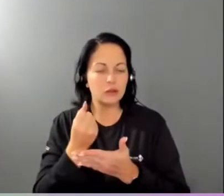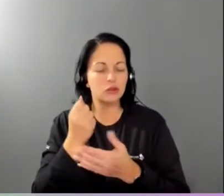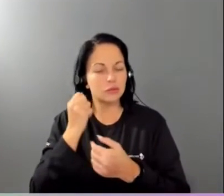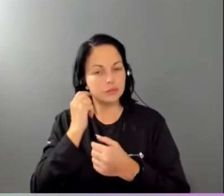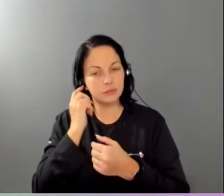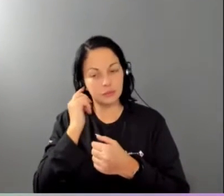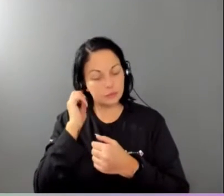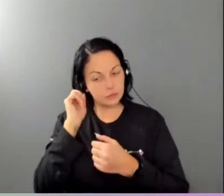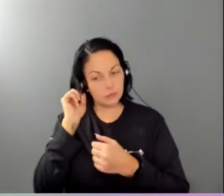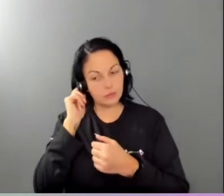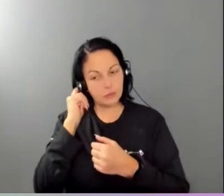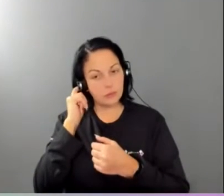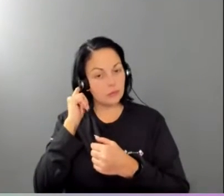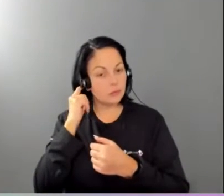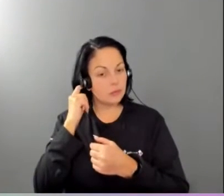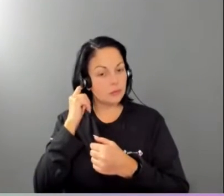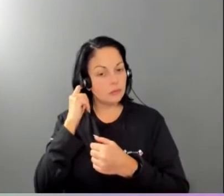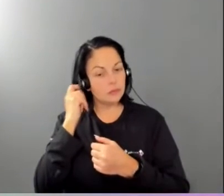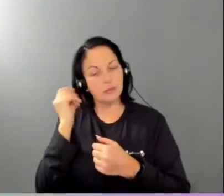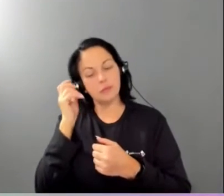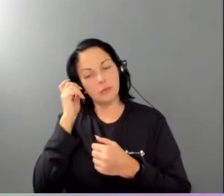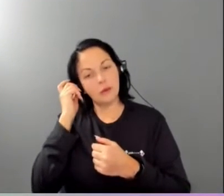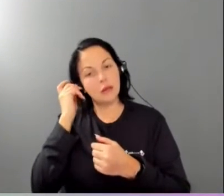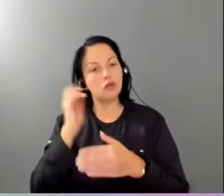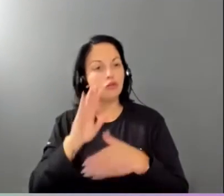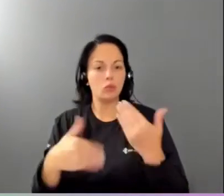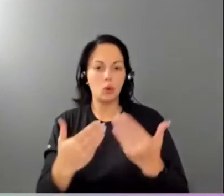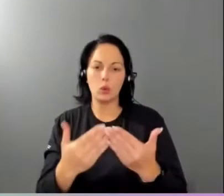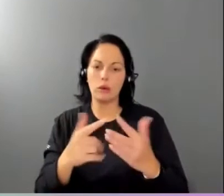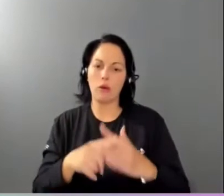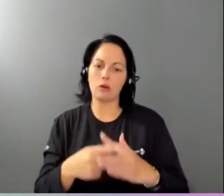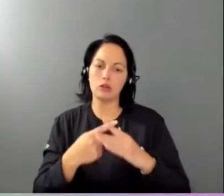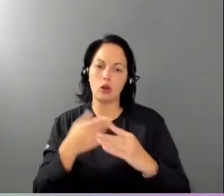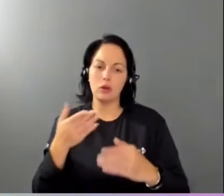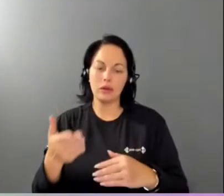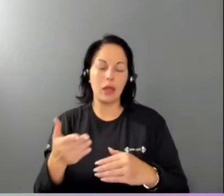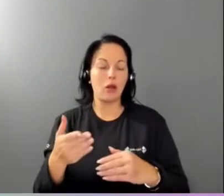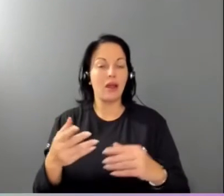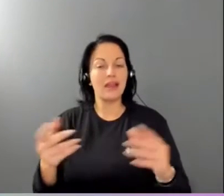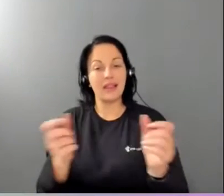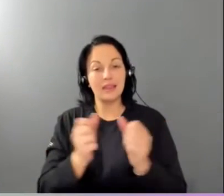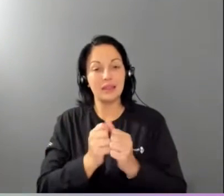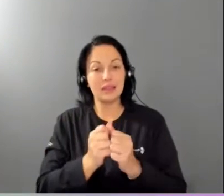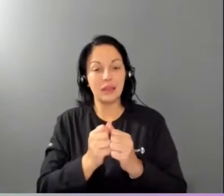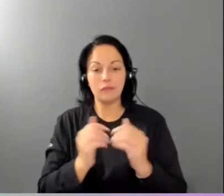lots around that they haven't been fully realized and capitalized on. This is the initial stage, this is where